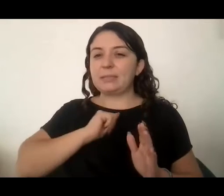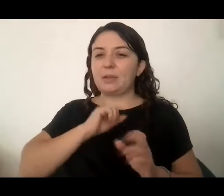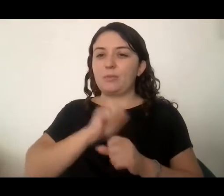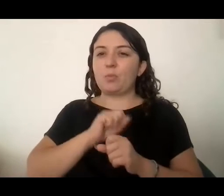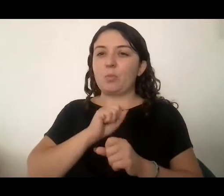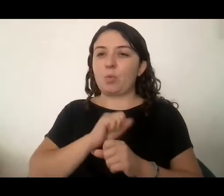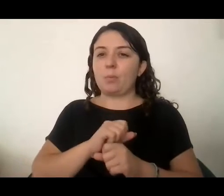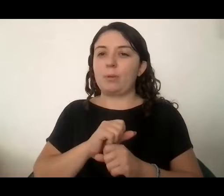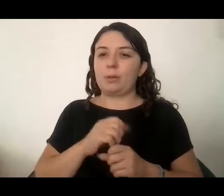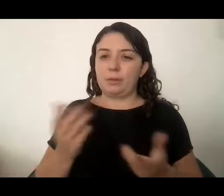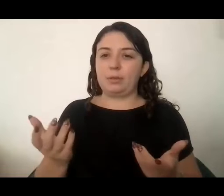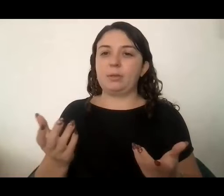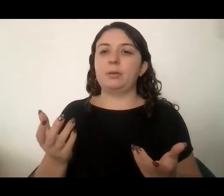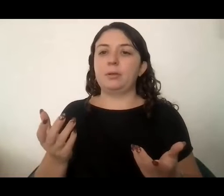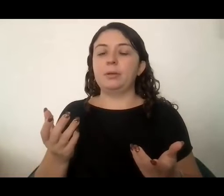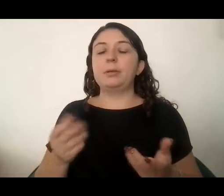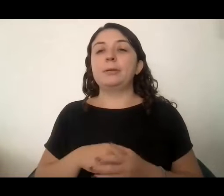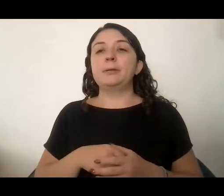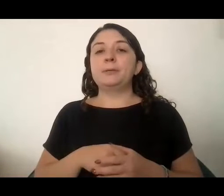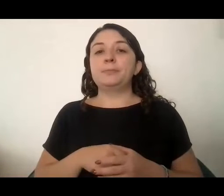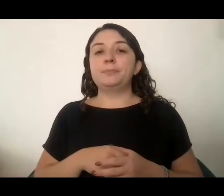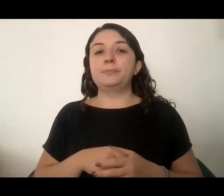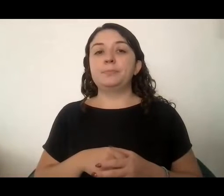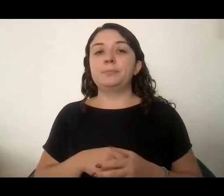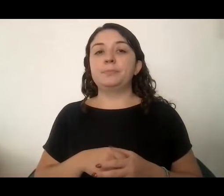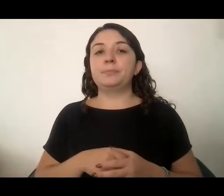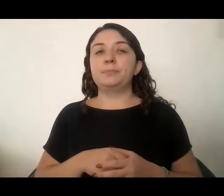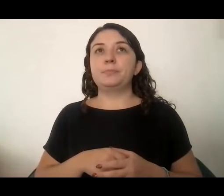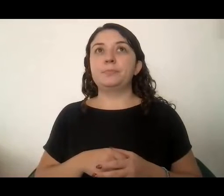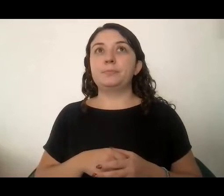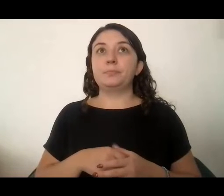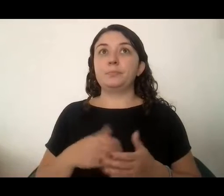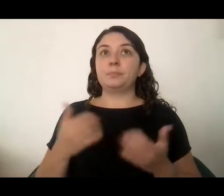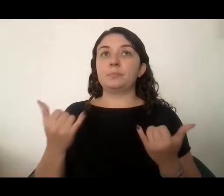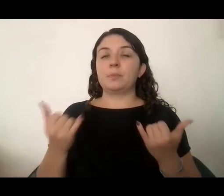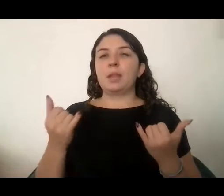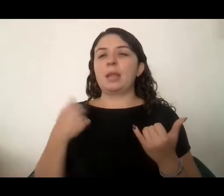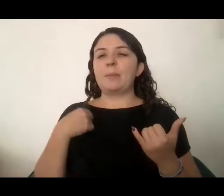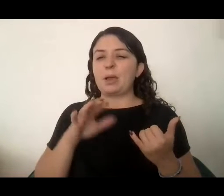is going to be a self employed graphic designer. So she takes a few months to do some business